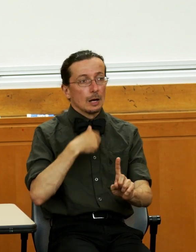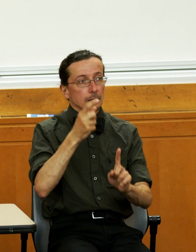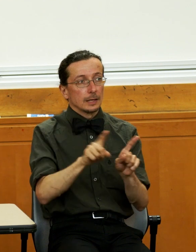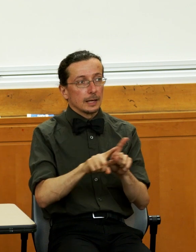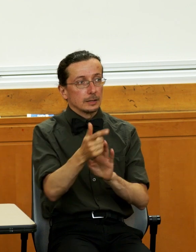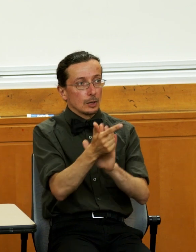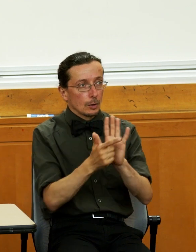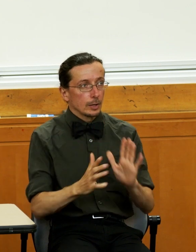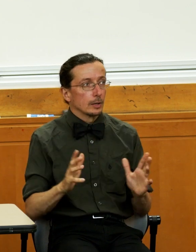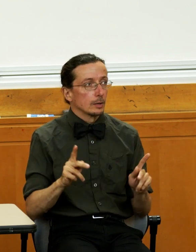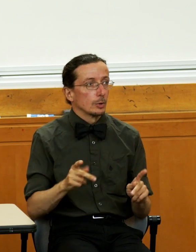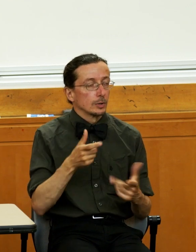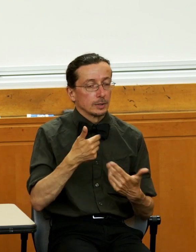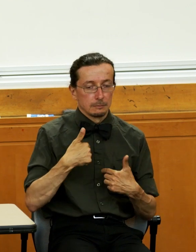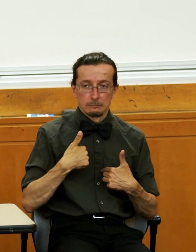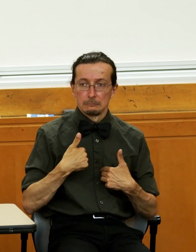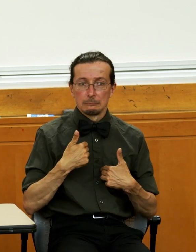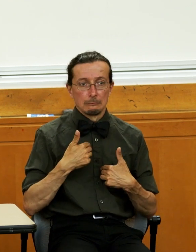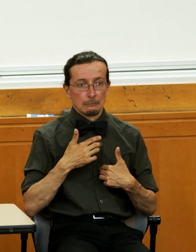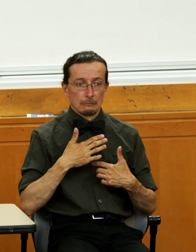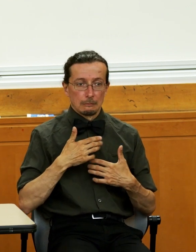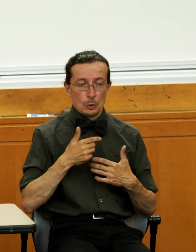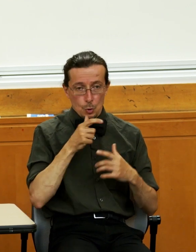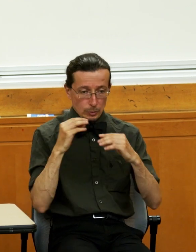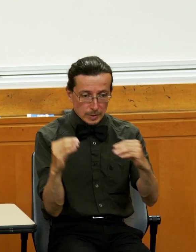whose job it was to teach other people to be lawyers, the nature of the work I